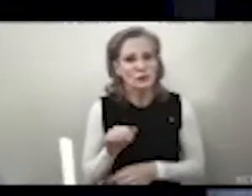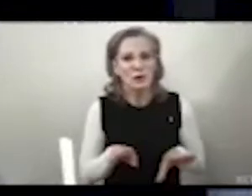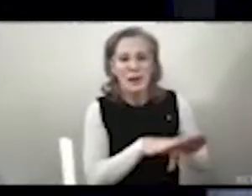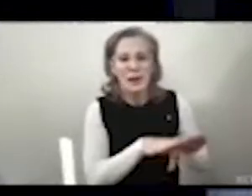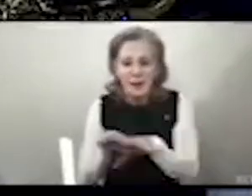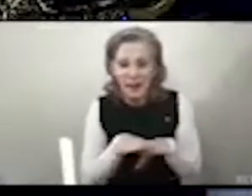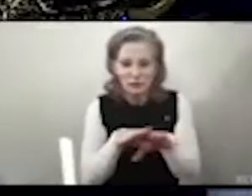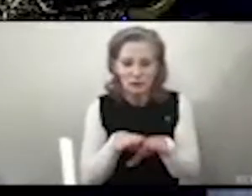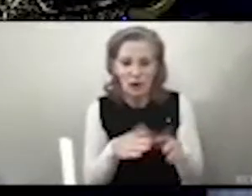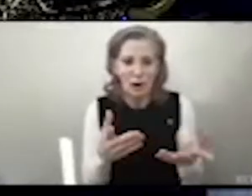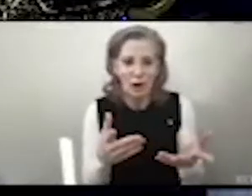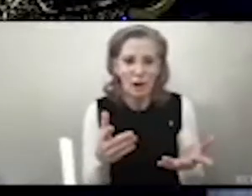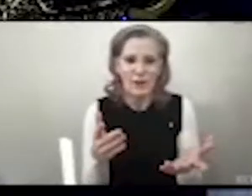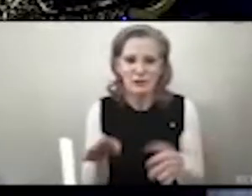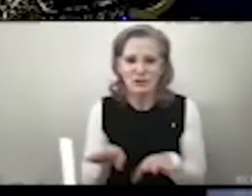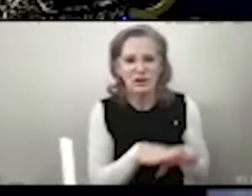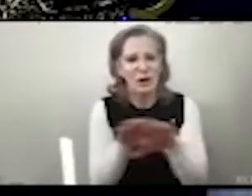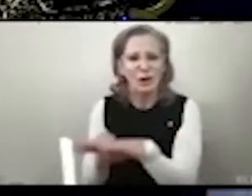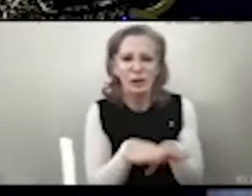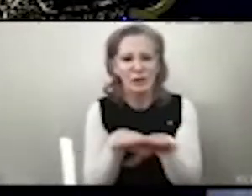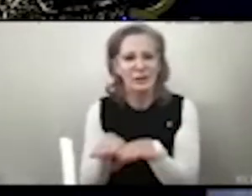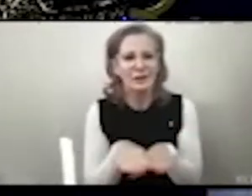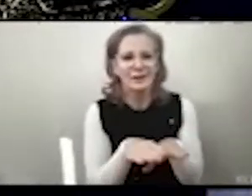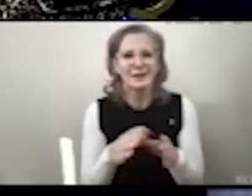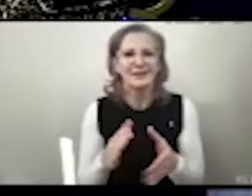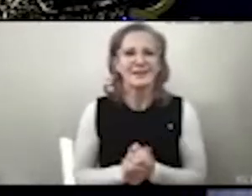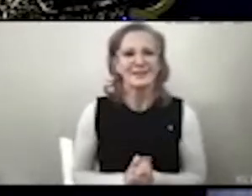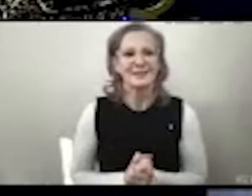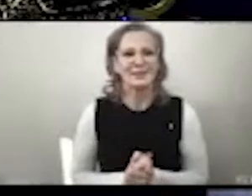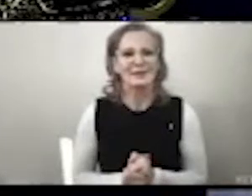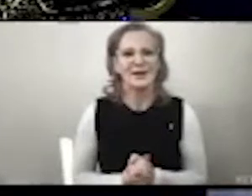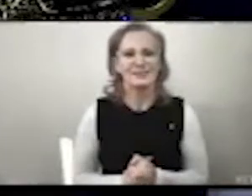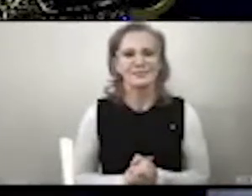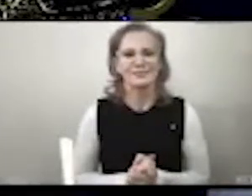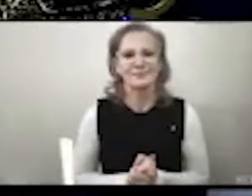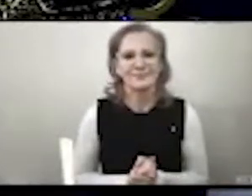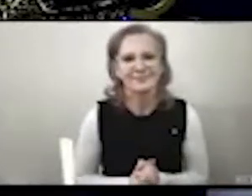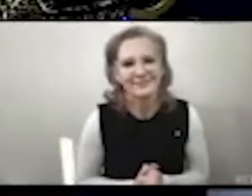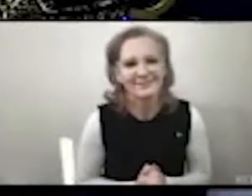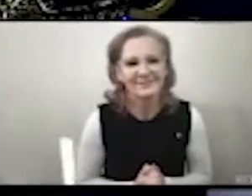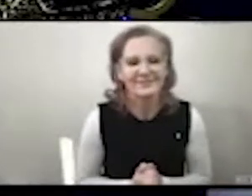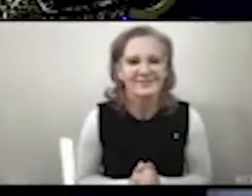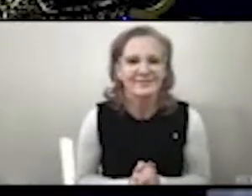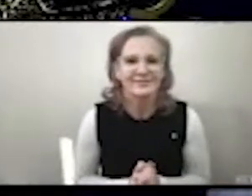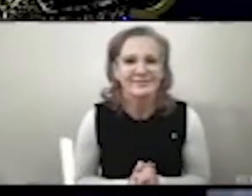The report the Commission is launching today represents a combination of its activity and learnings from across its work over the past year and a half.